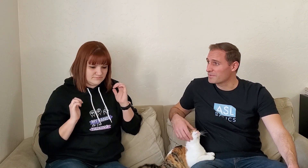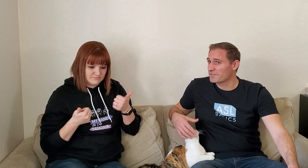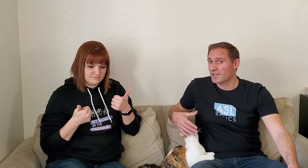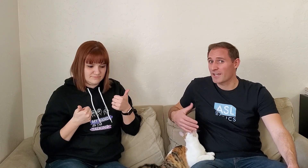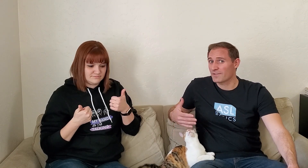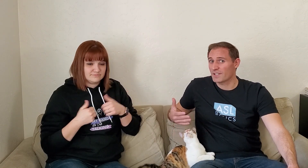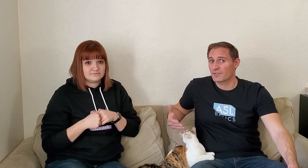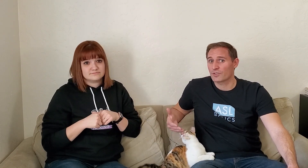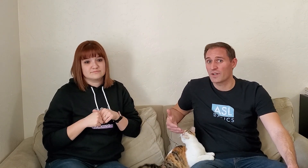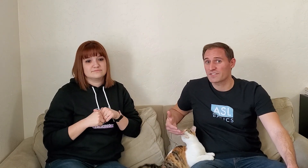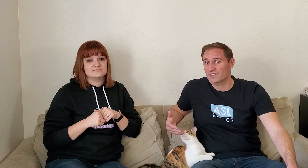learn